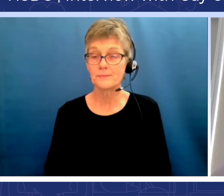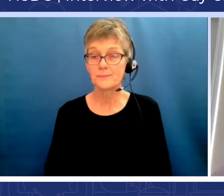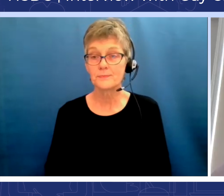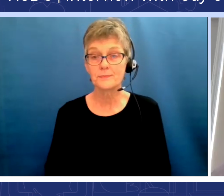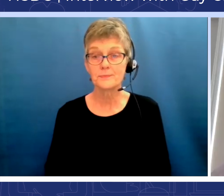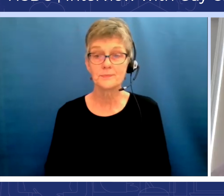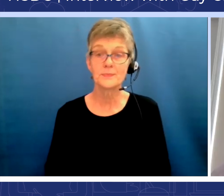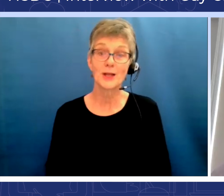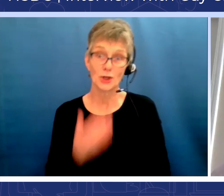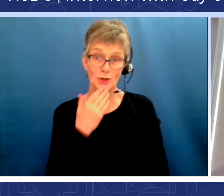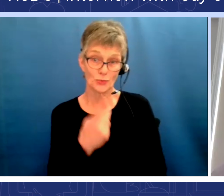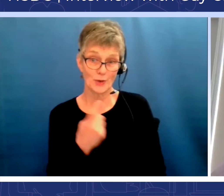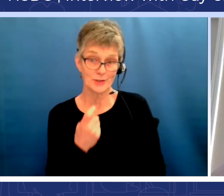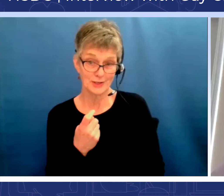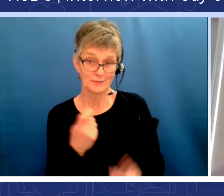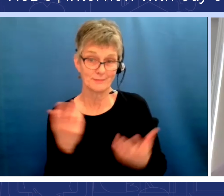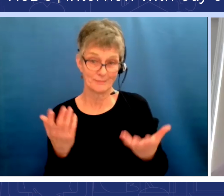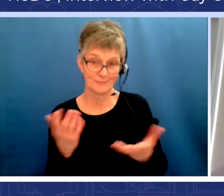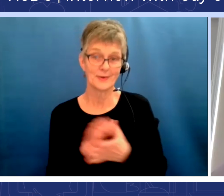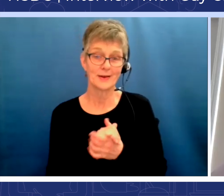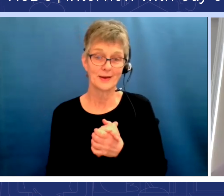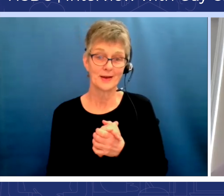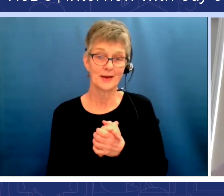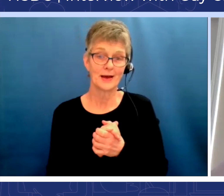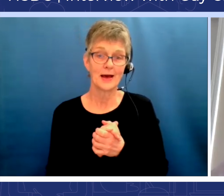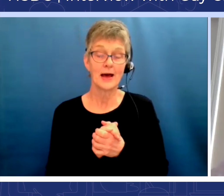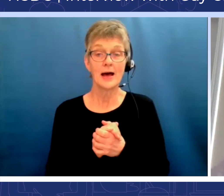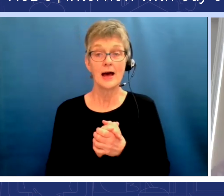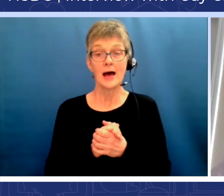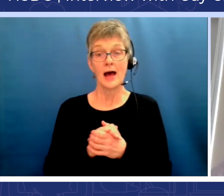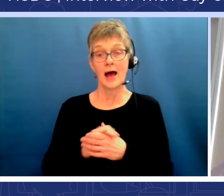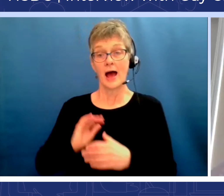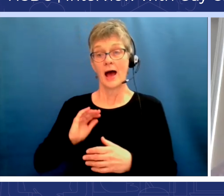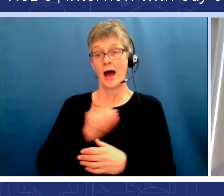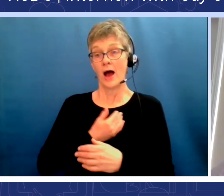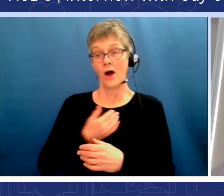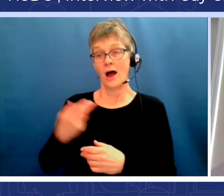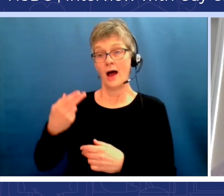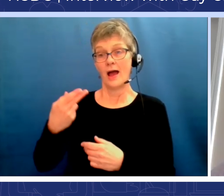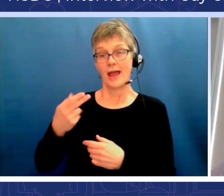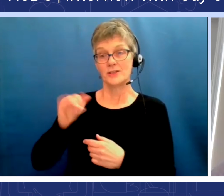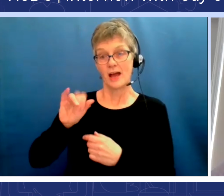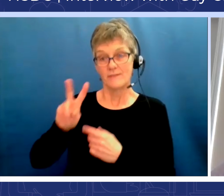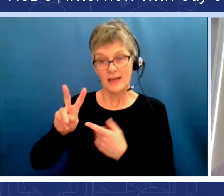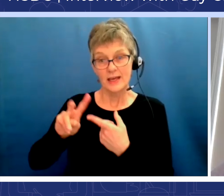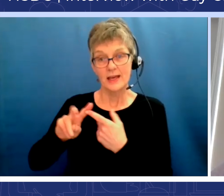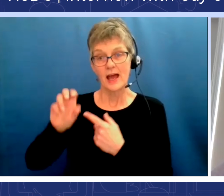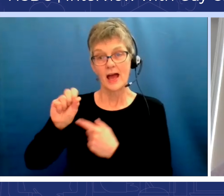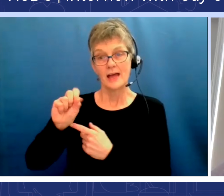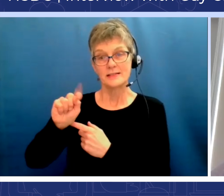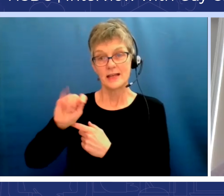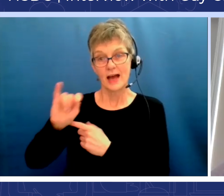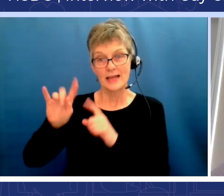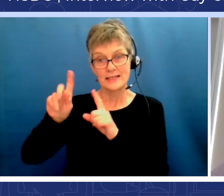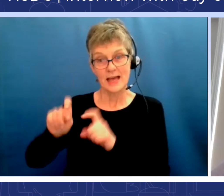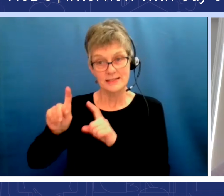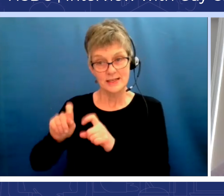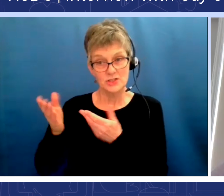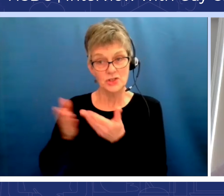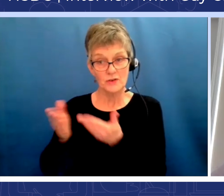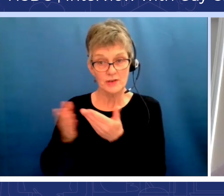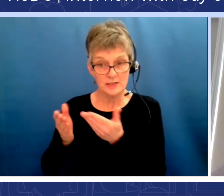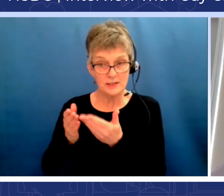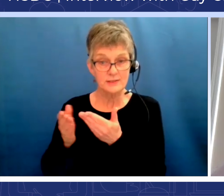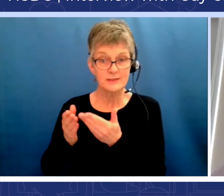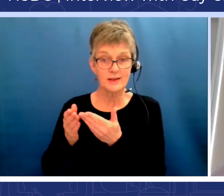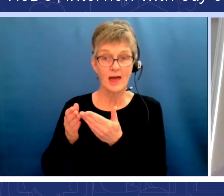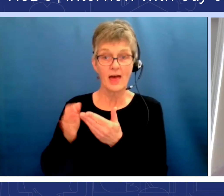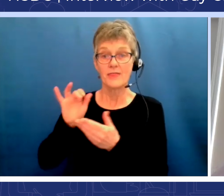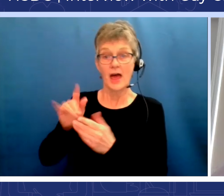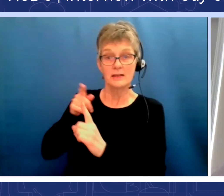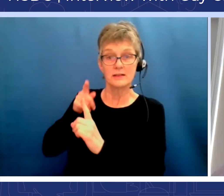Good question. Our HIV and STI Testing services, specifically encompass individuals who are 15